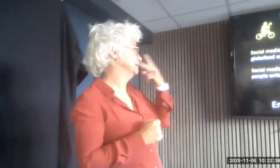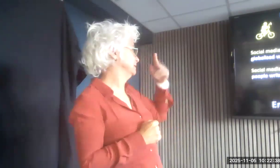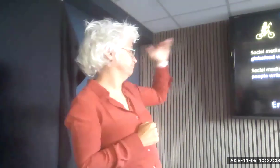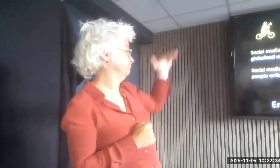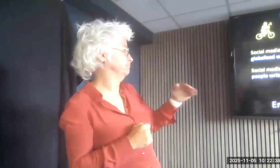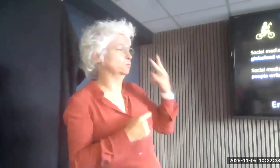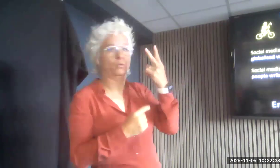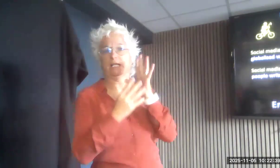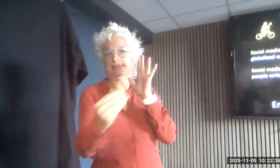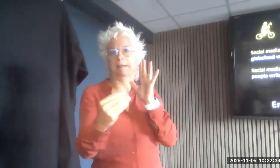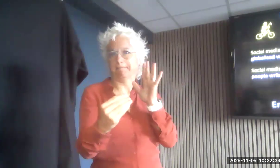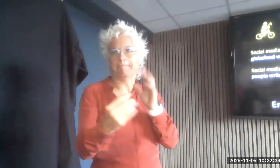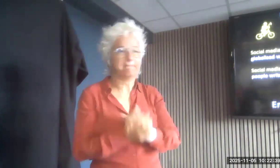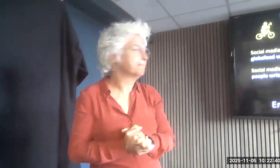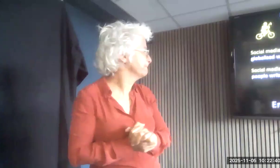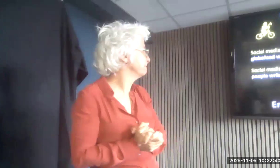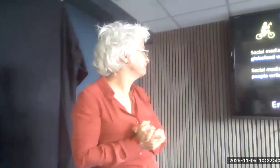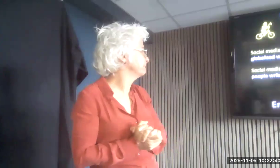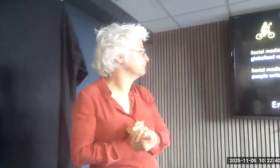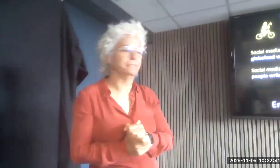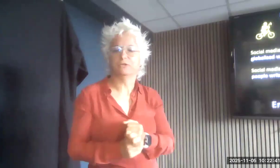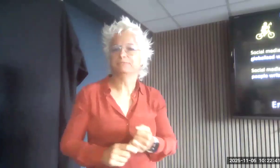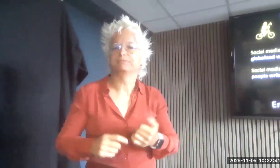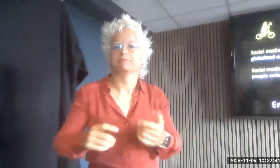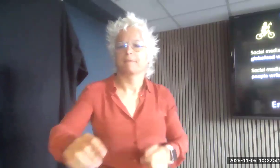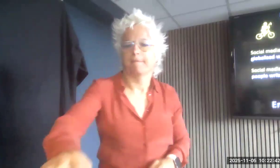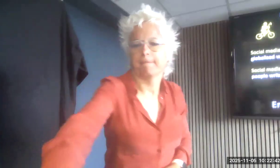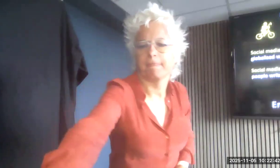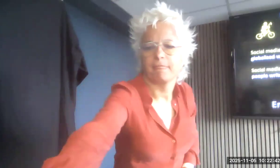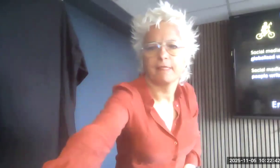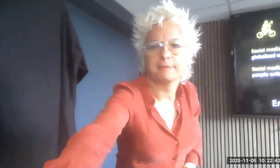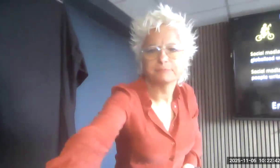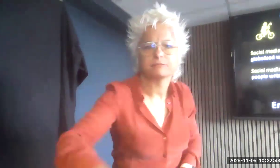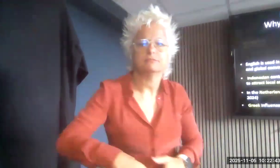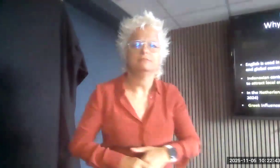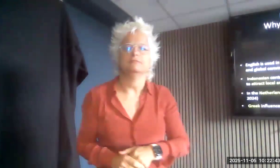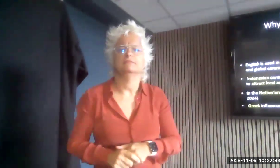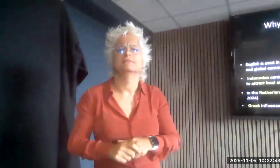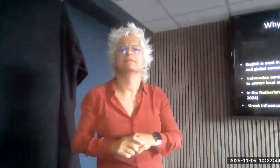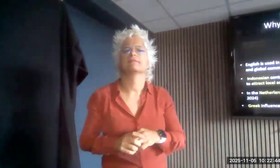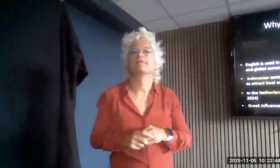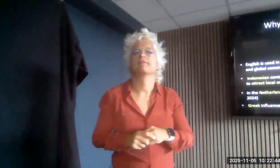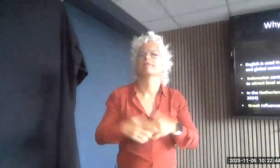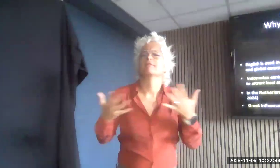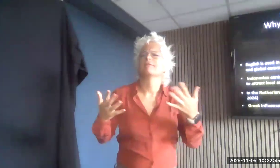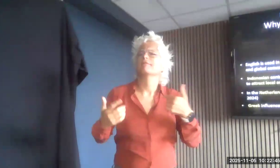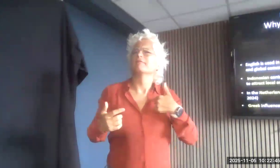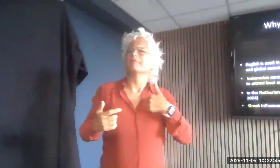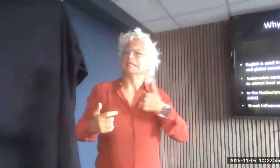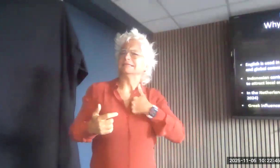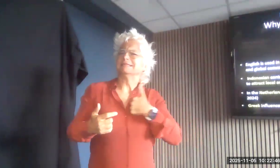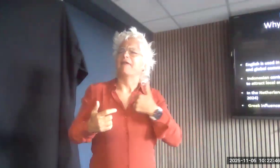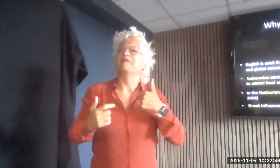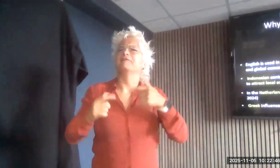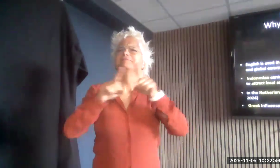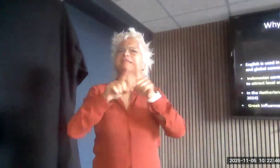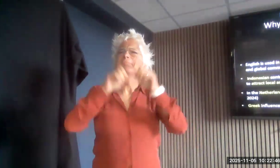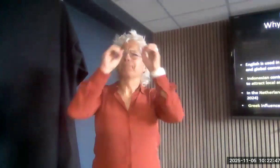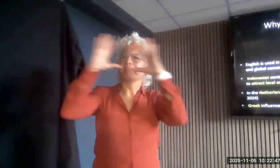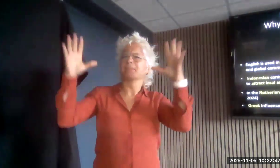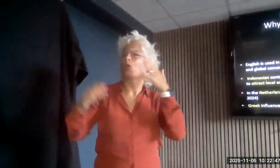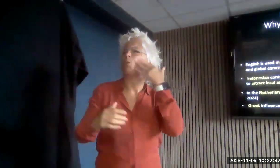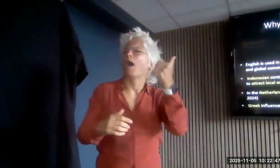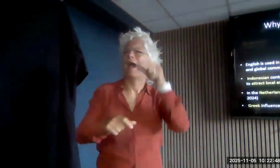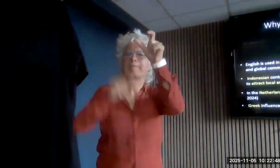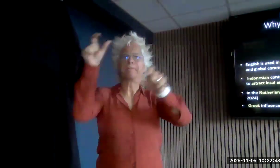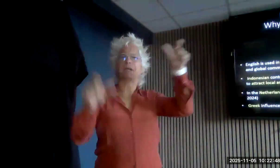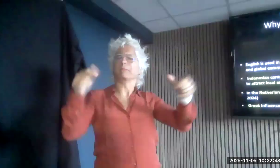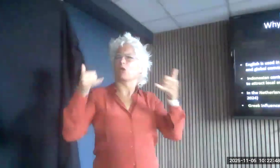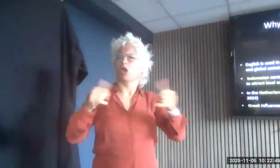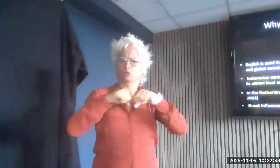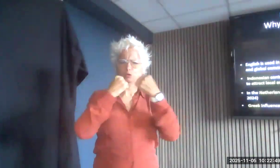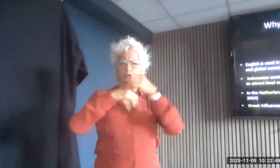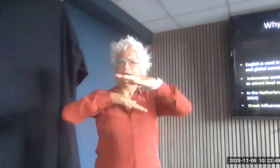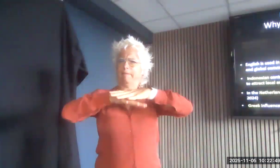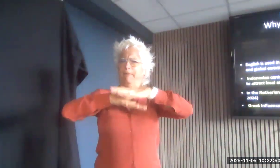For participation and collaboration using English in social media.